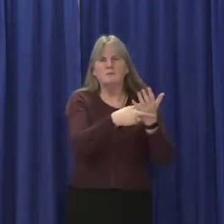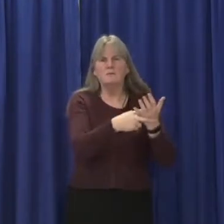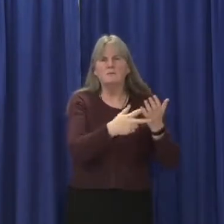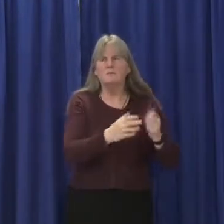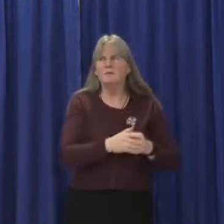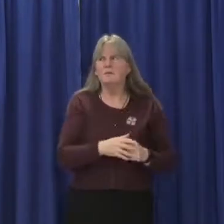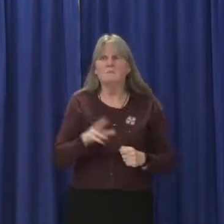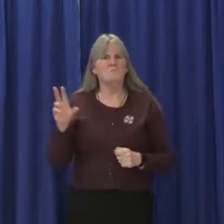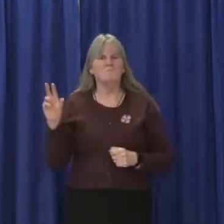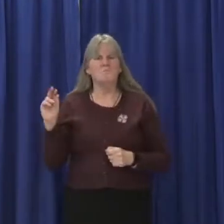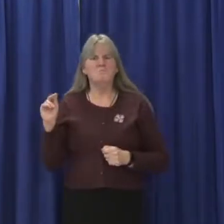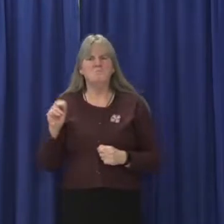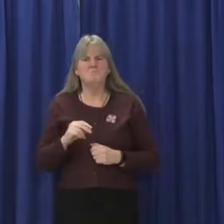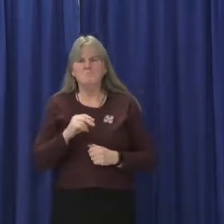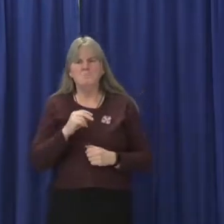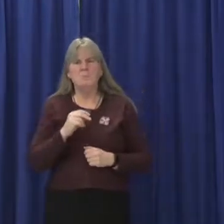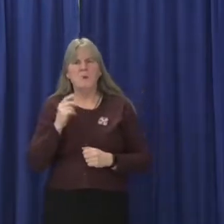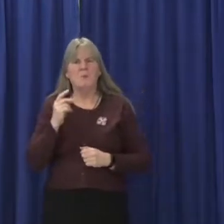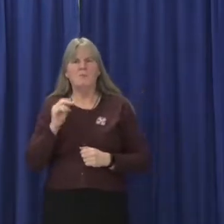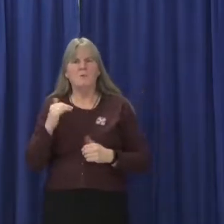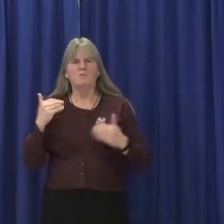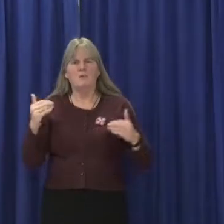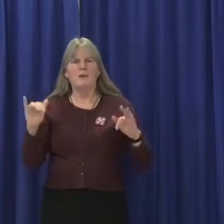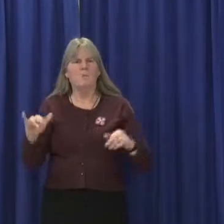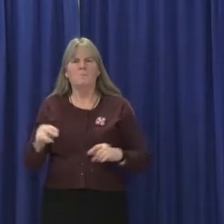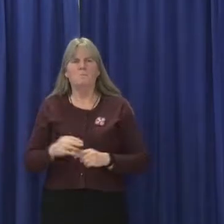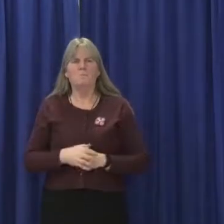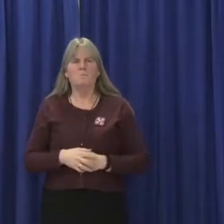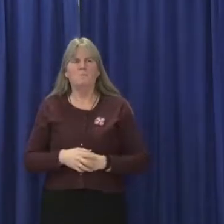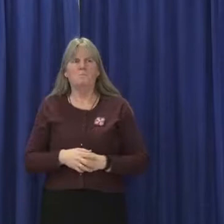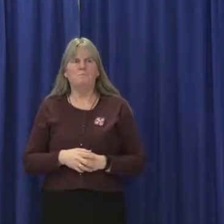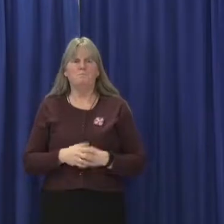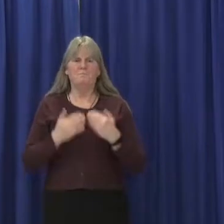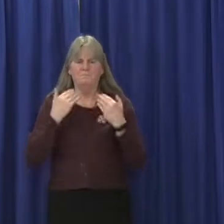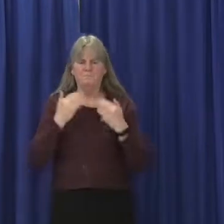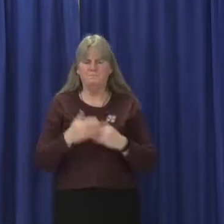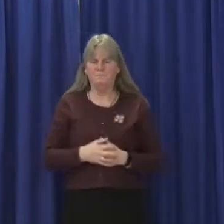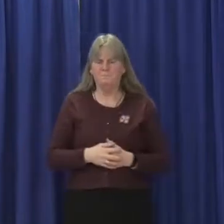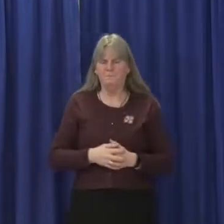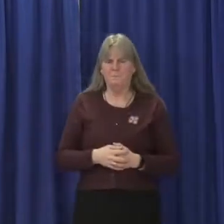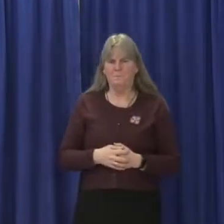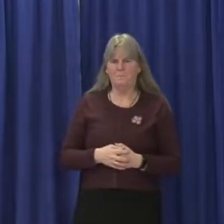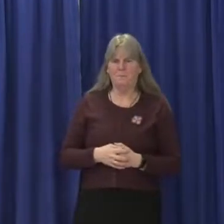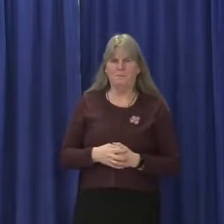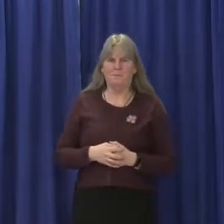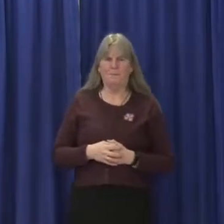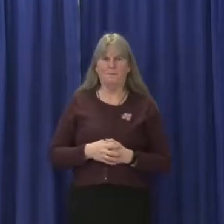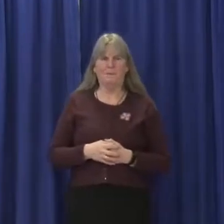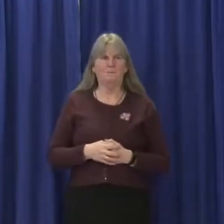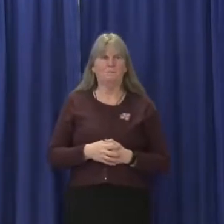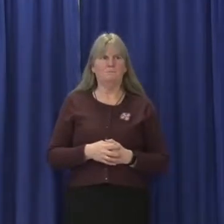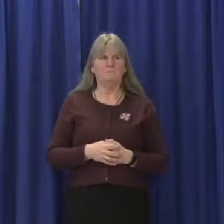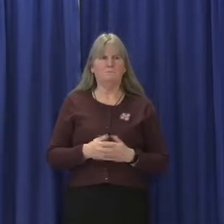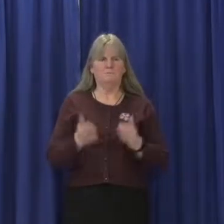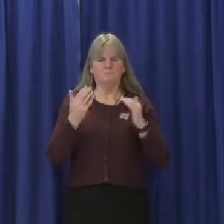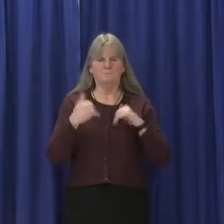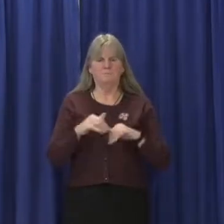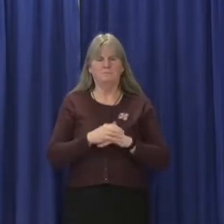considering that. Thank you. We'll now move to Amy, at